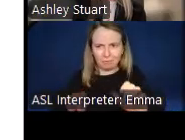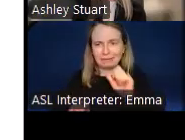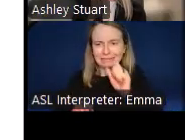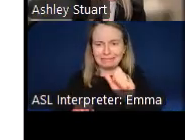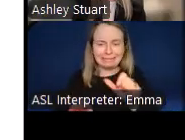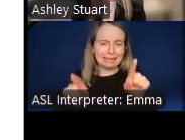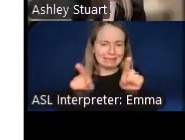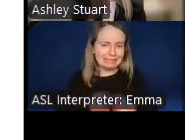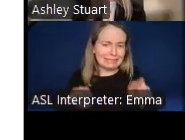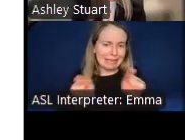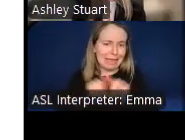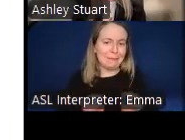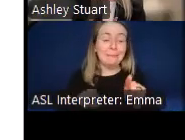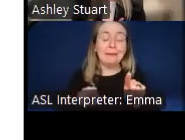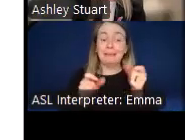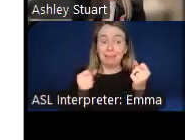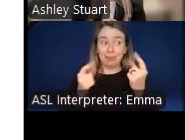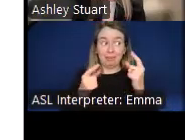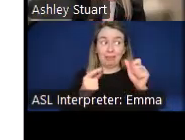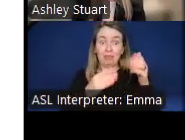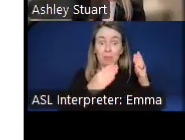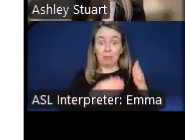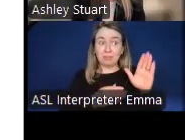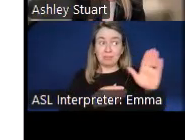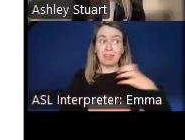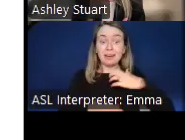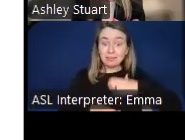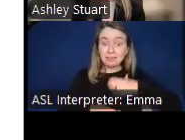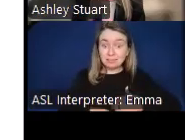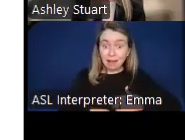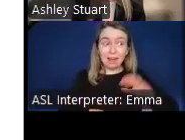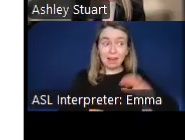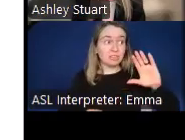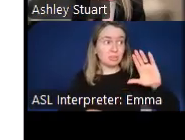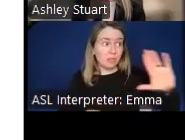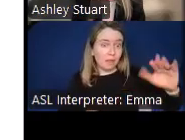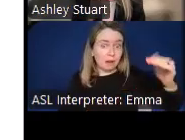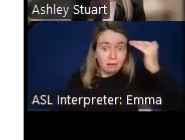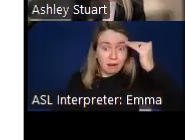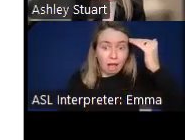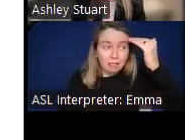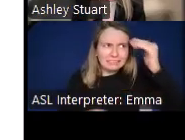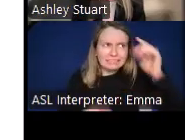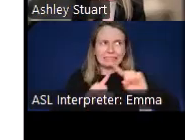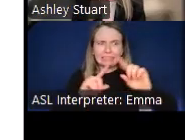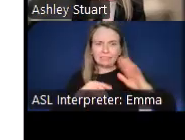as understanding that another person's desires or knowledge is different from their own.